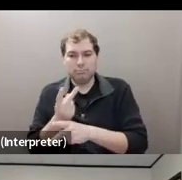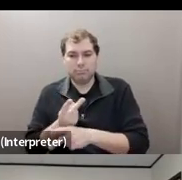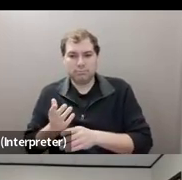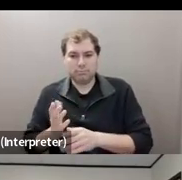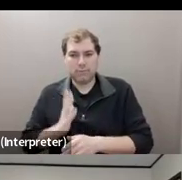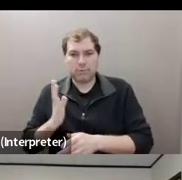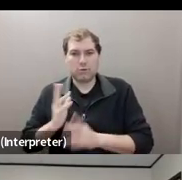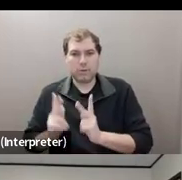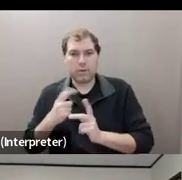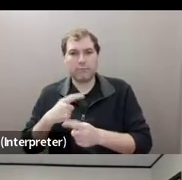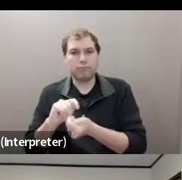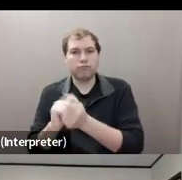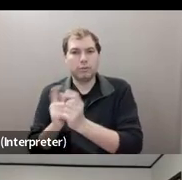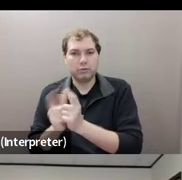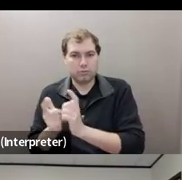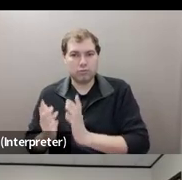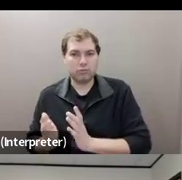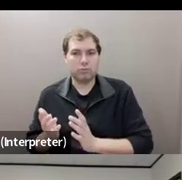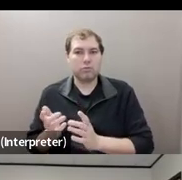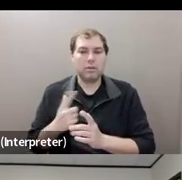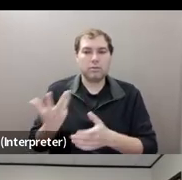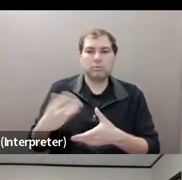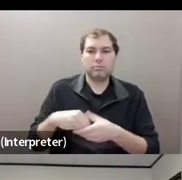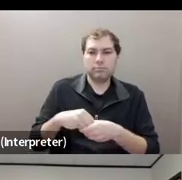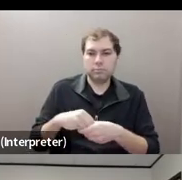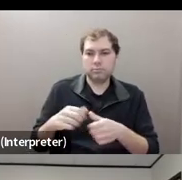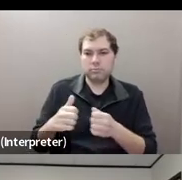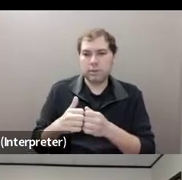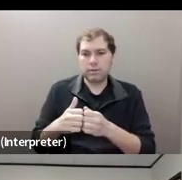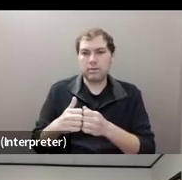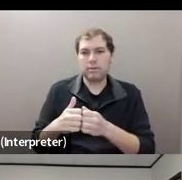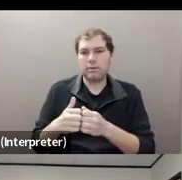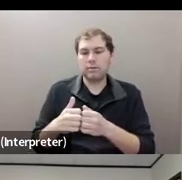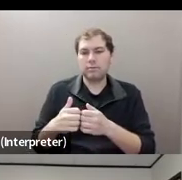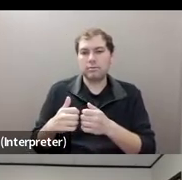Beck Levin: translators. Just including them in Beck Levin: on that